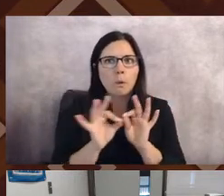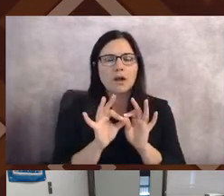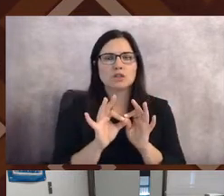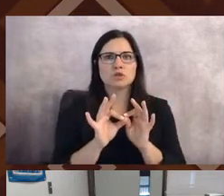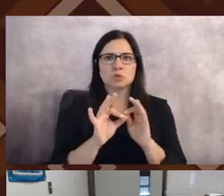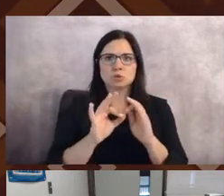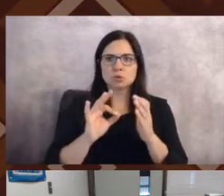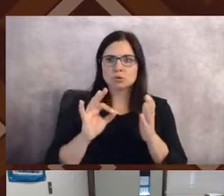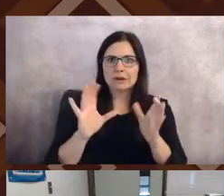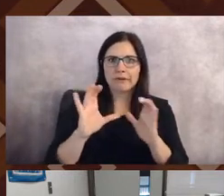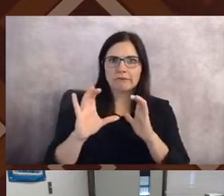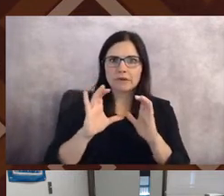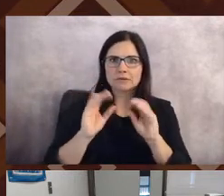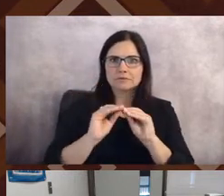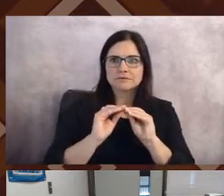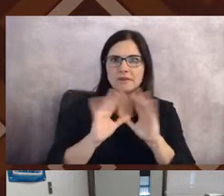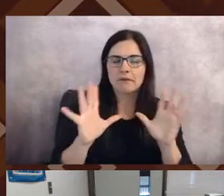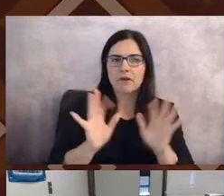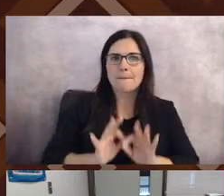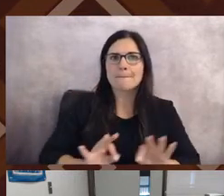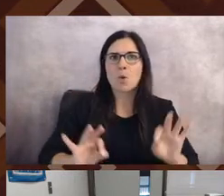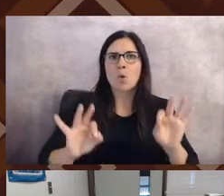It's so important, right, to be able to talk about these problems.